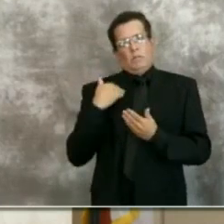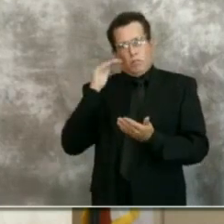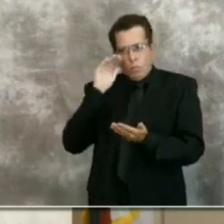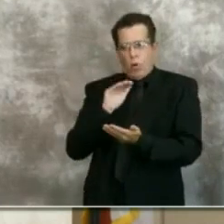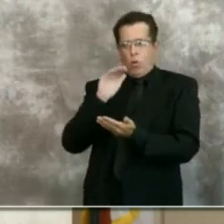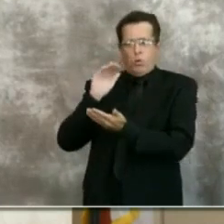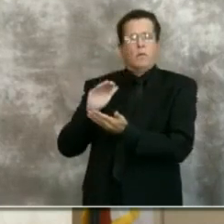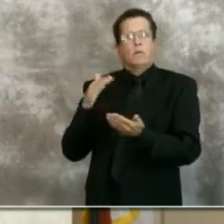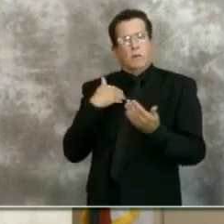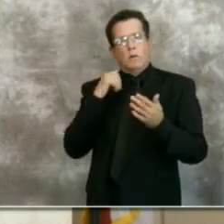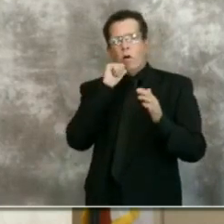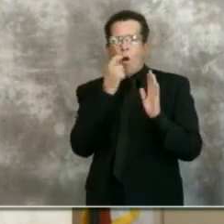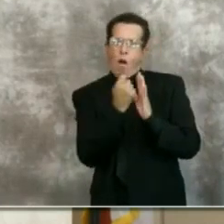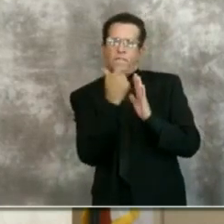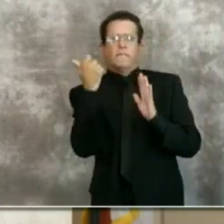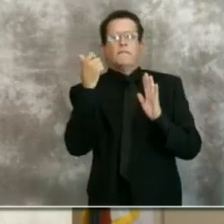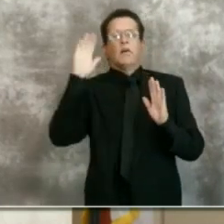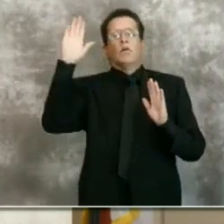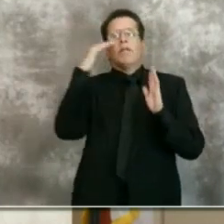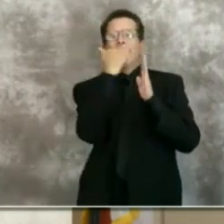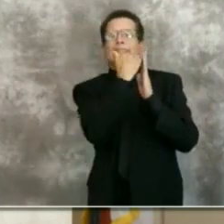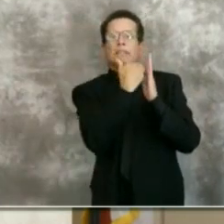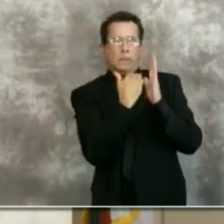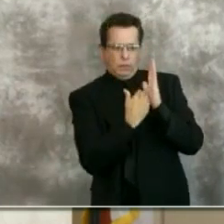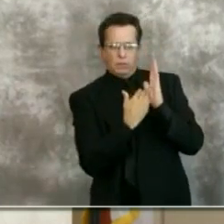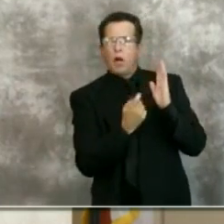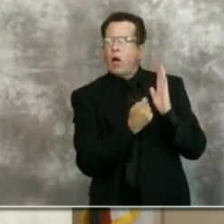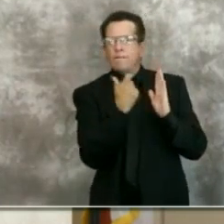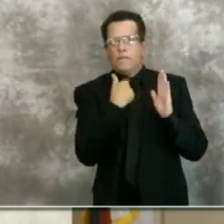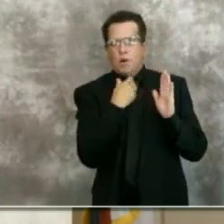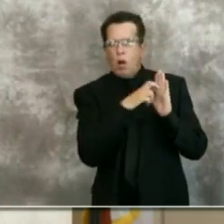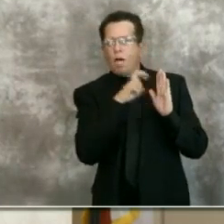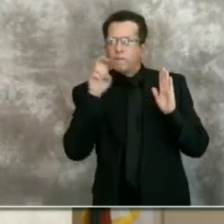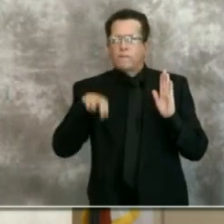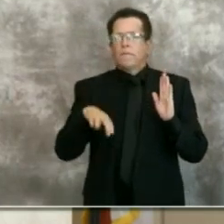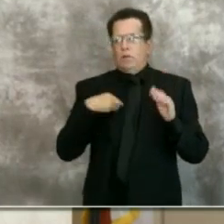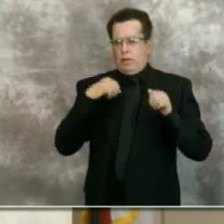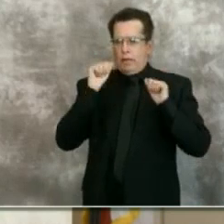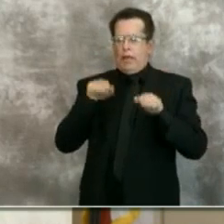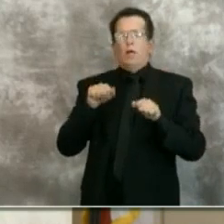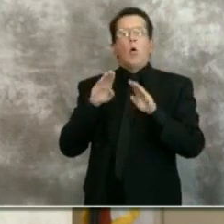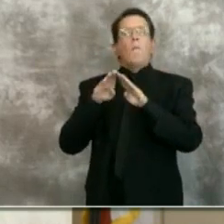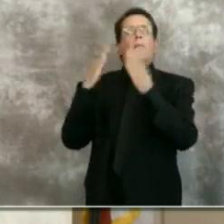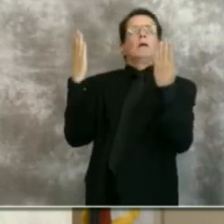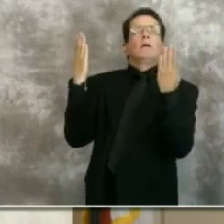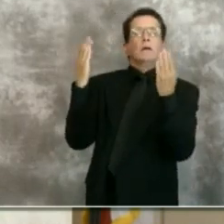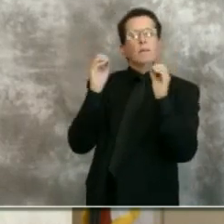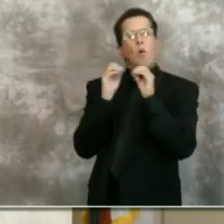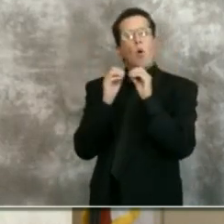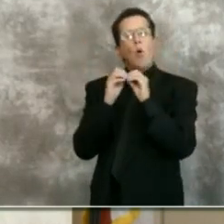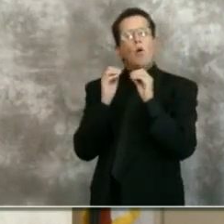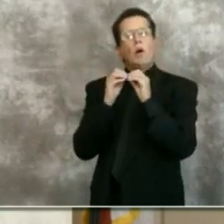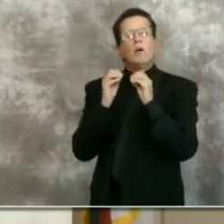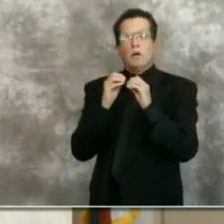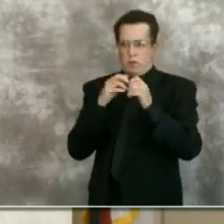WITHIN OUR POWER AND WITHIN OUR ABILITY TO SLOW THE SPREAD TO RAIN THESE NUMBERS IN TO GET BACK OFF OF THE STATE